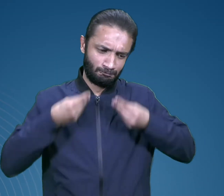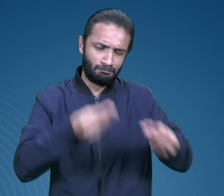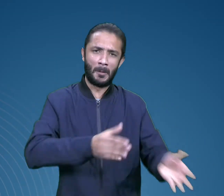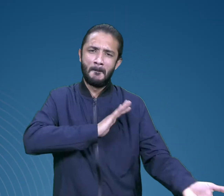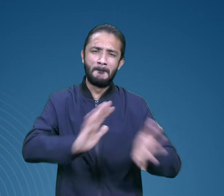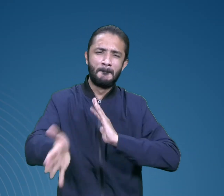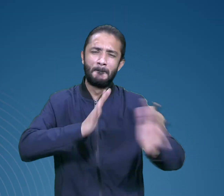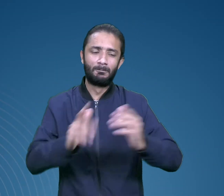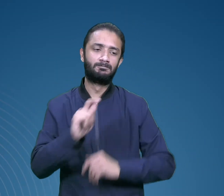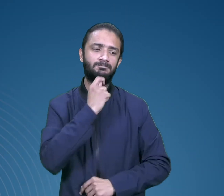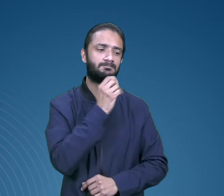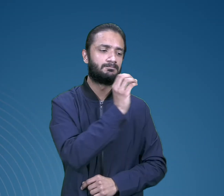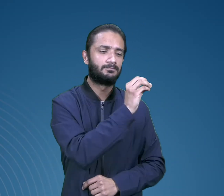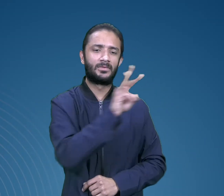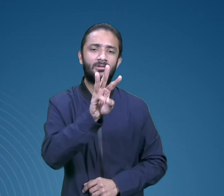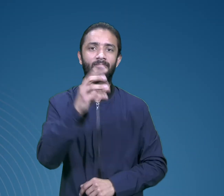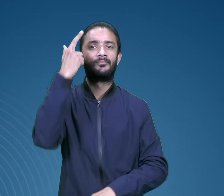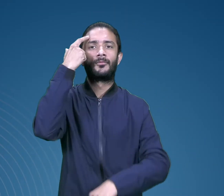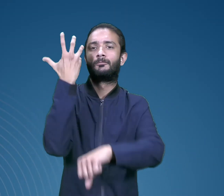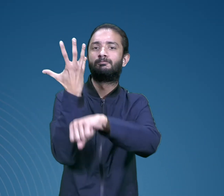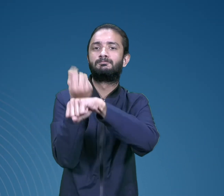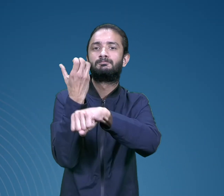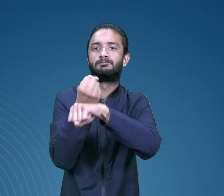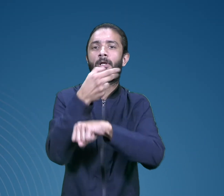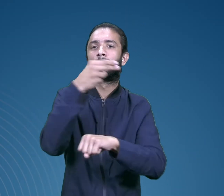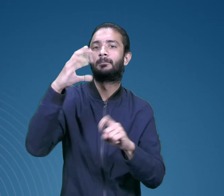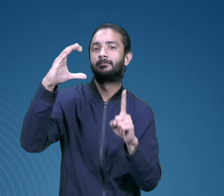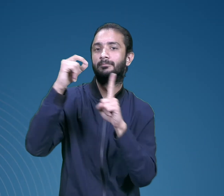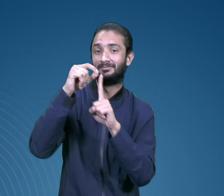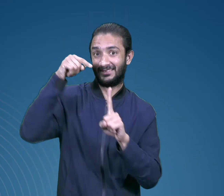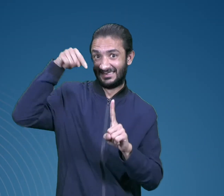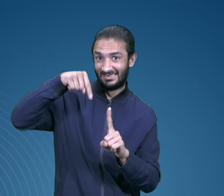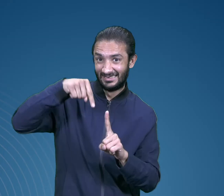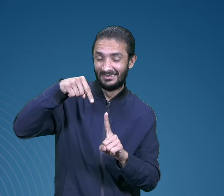natural language at the earliest.